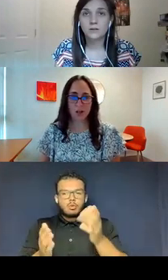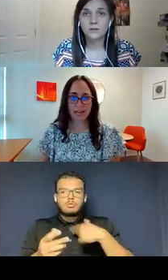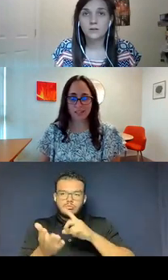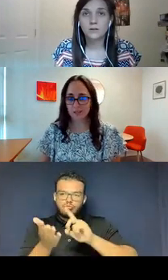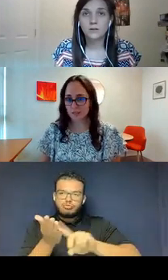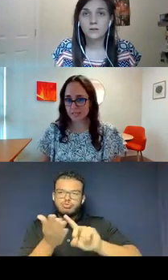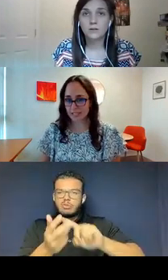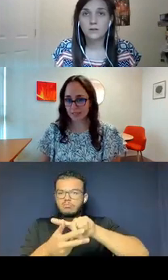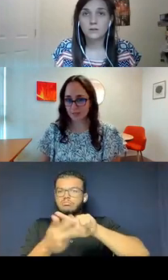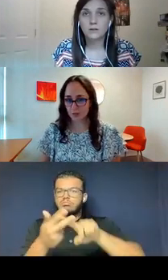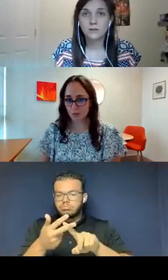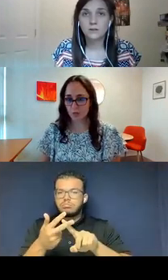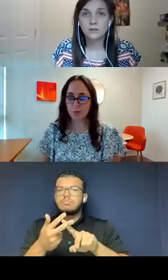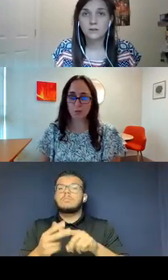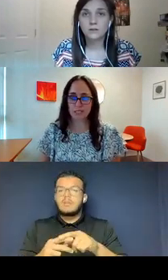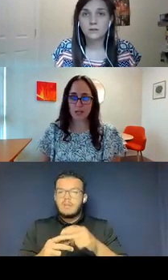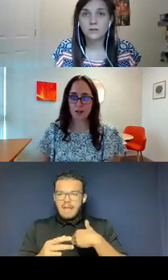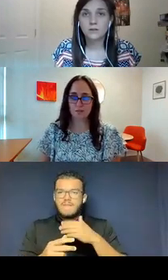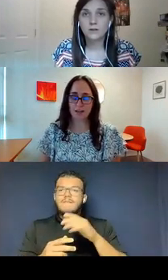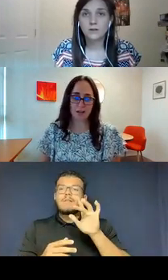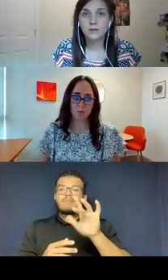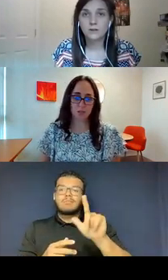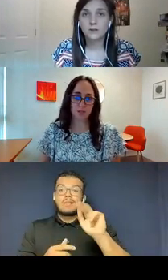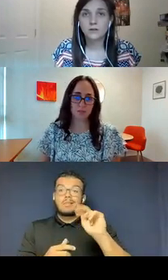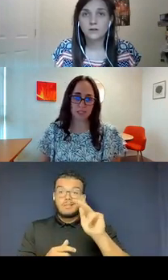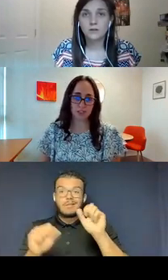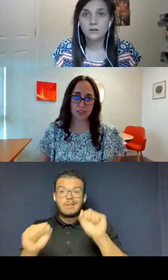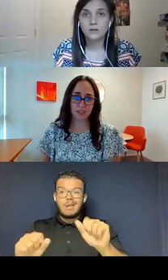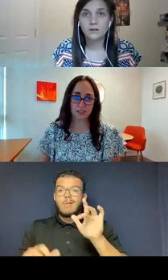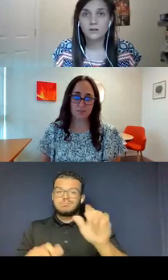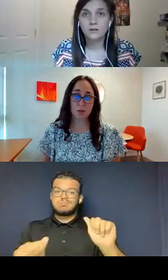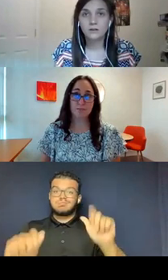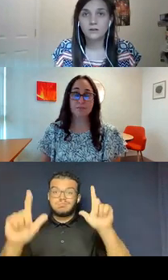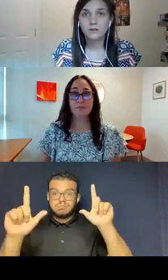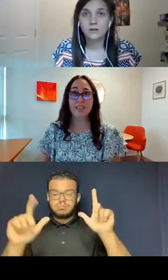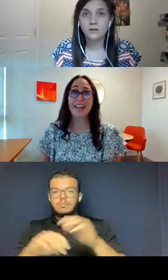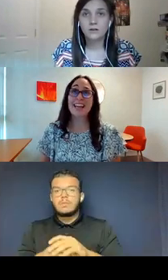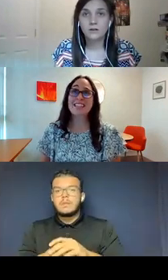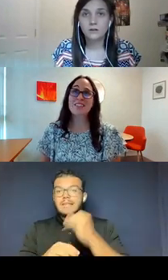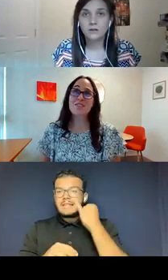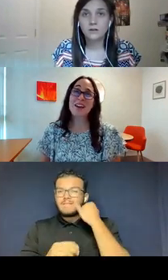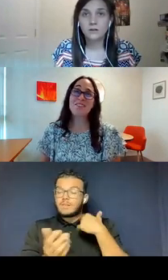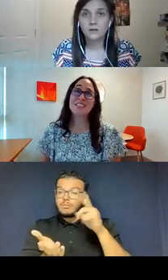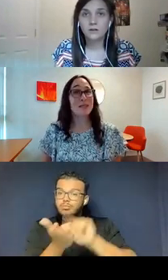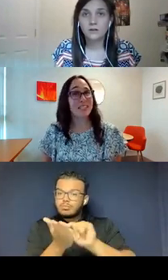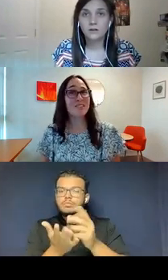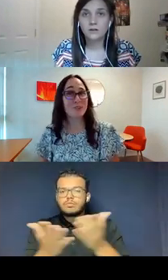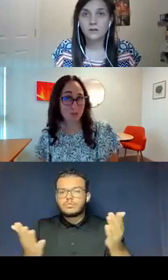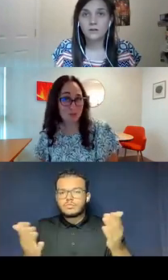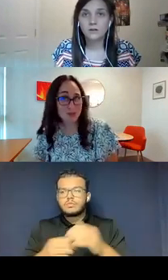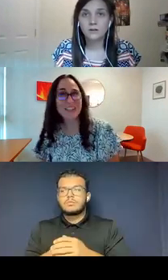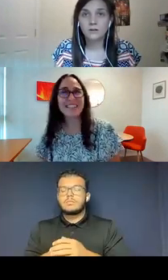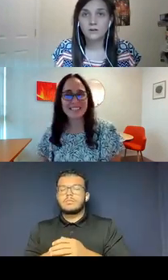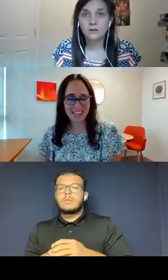They are active links if you printed off our materials-- well, I guess if you have it as a PDF on your computer,